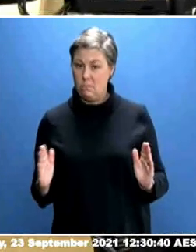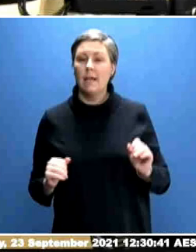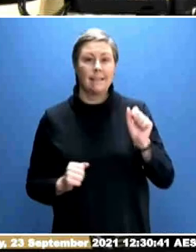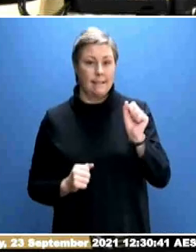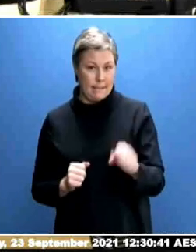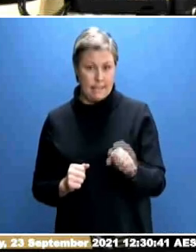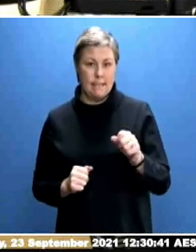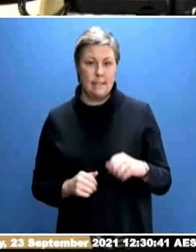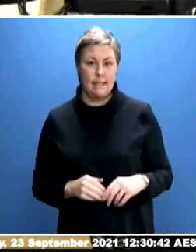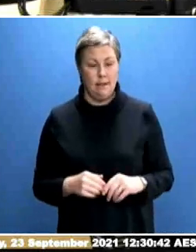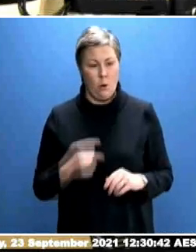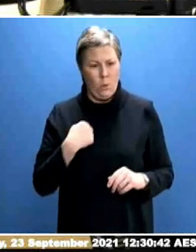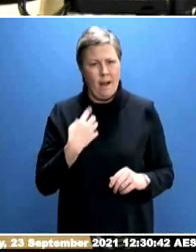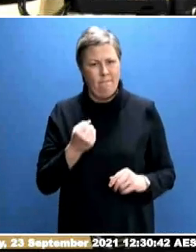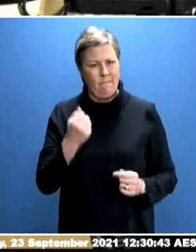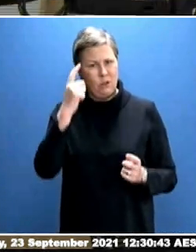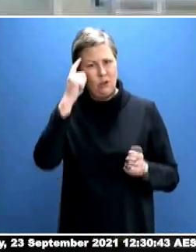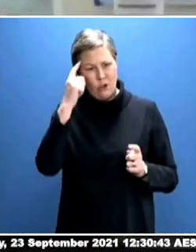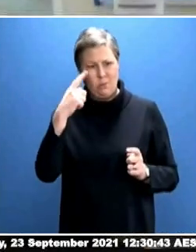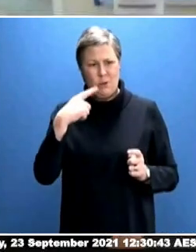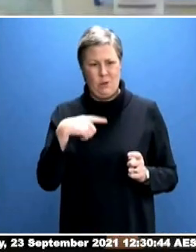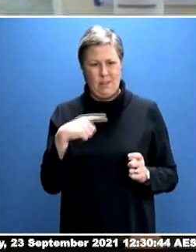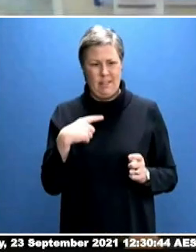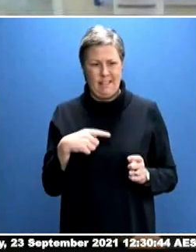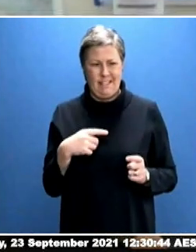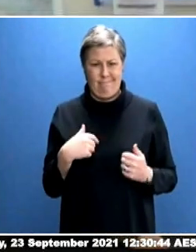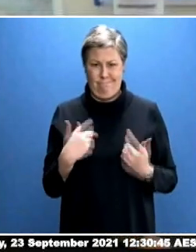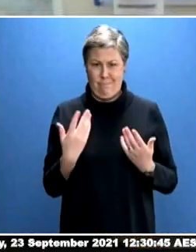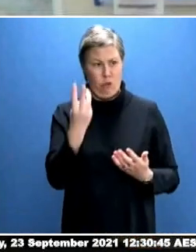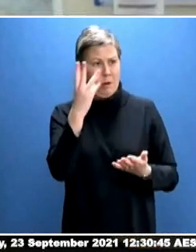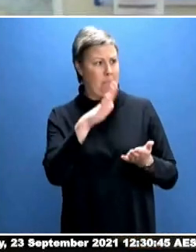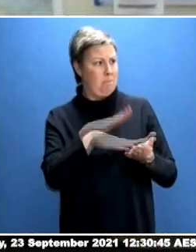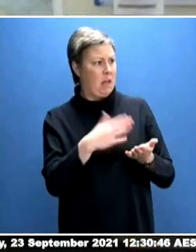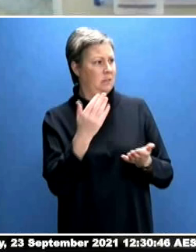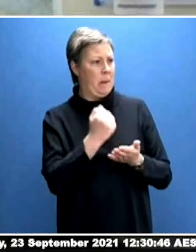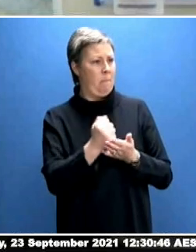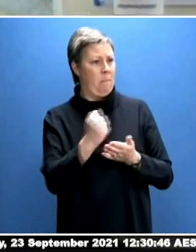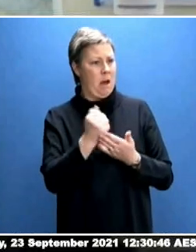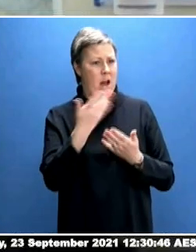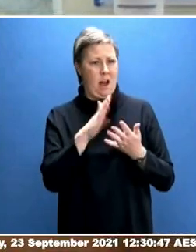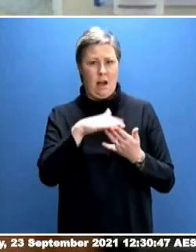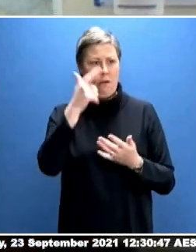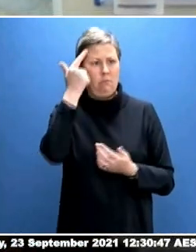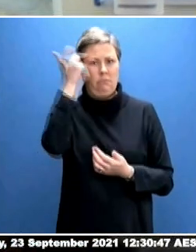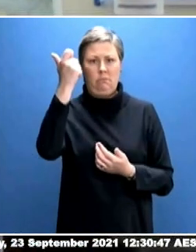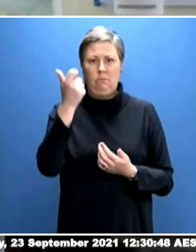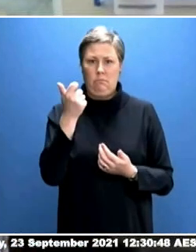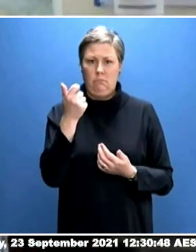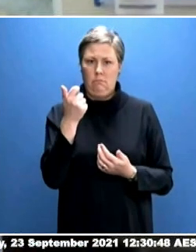It's certainly a concern --- I don't know where they get three months from --- that that's specified in the